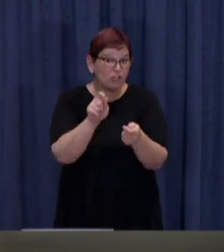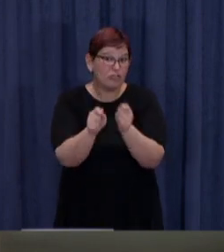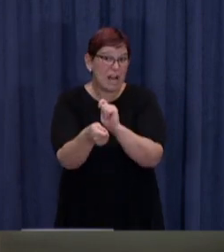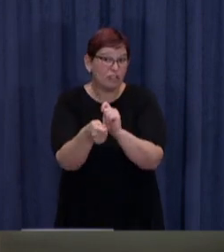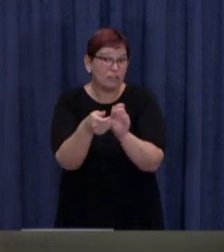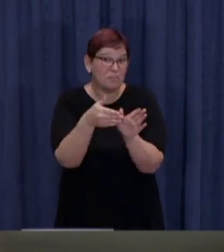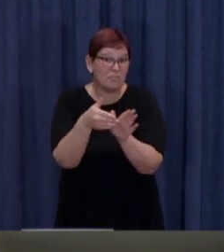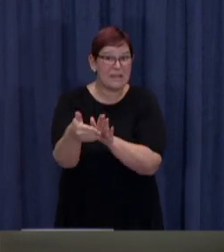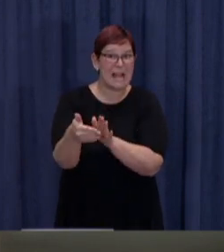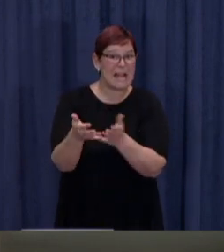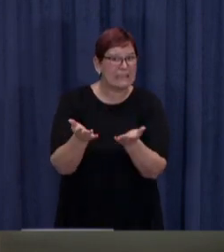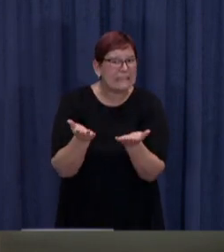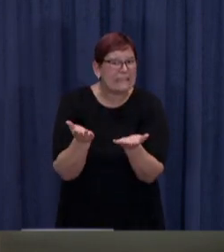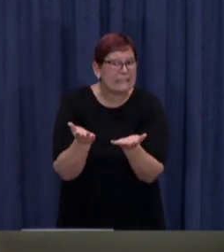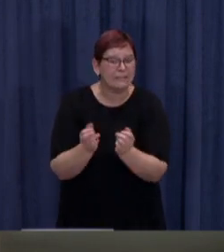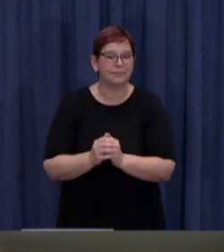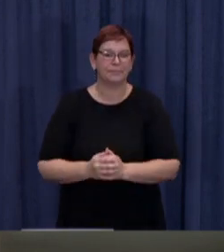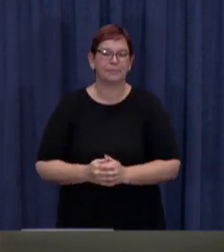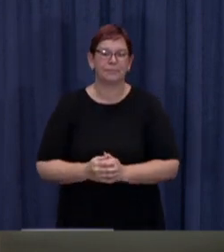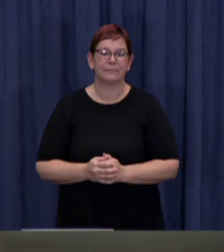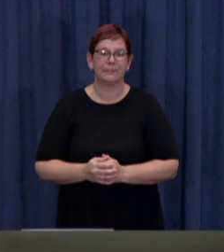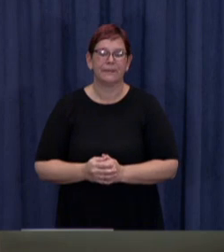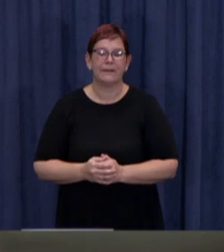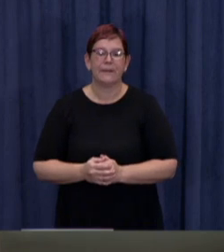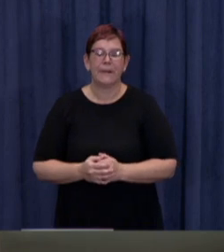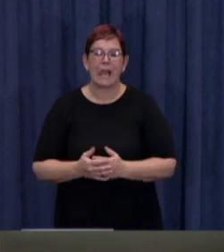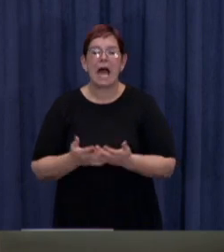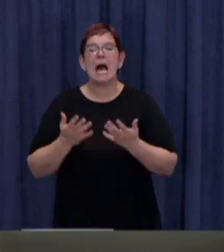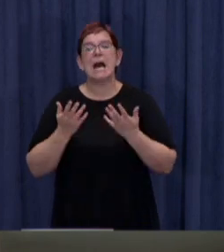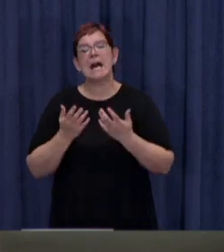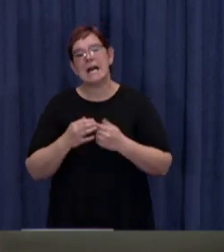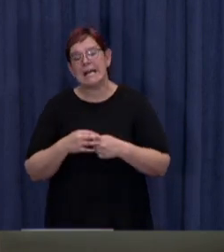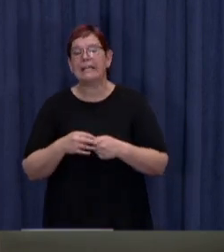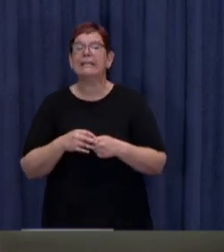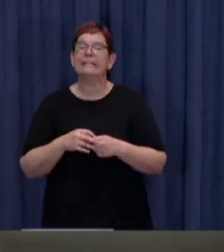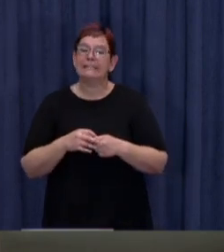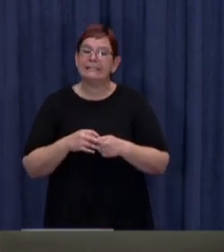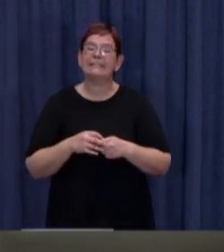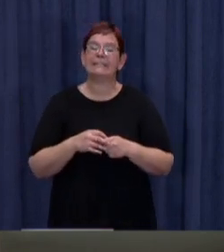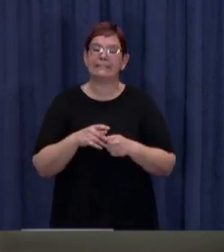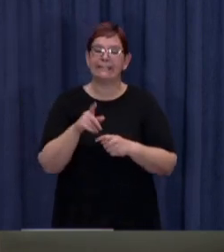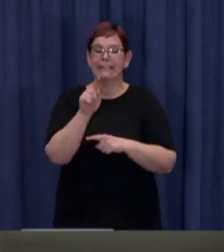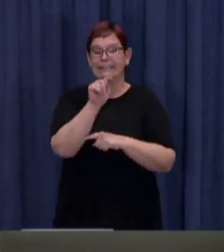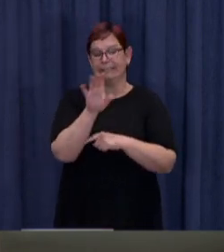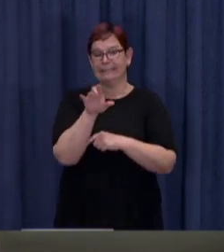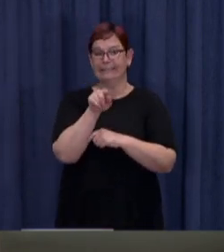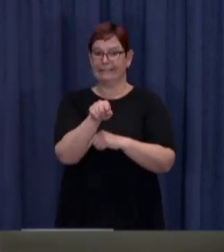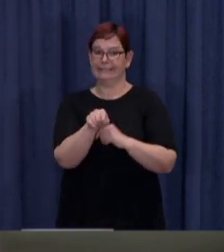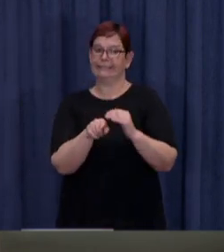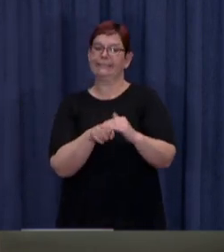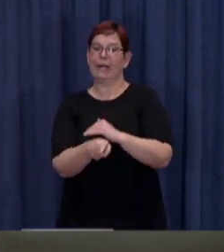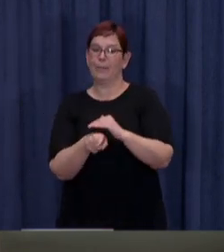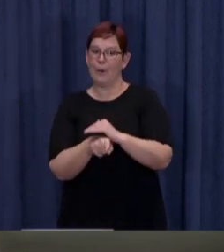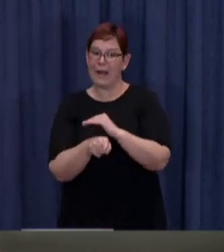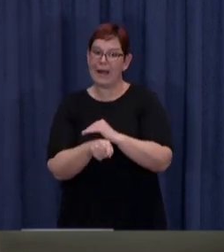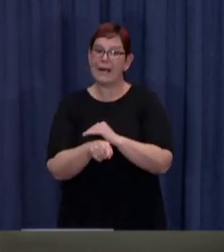today of a TTC subway car that certainly didn't look like it was on a weekday there was hard to anybody on it people were spaced out very generously and in